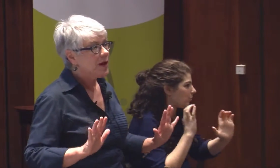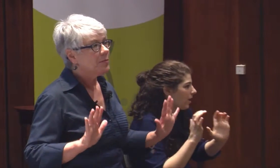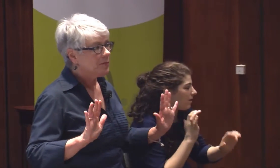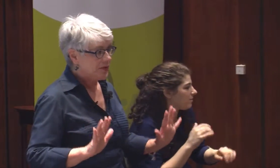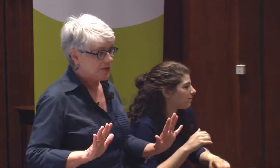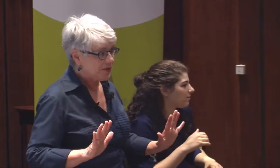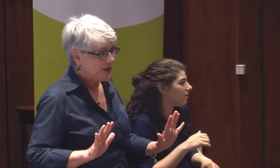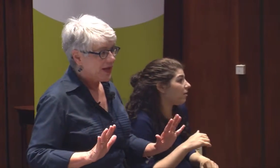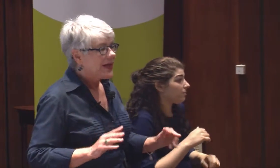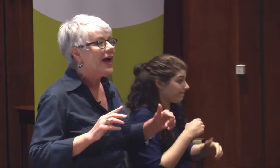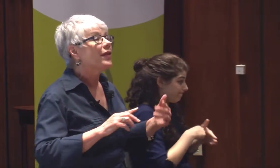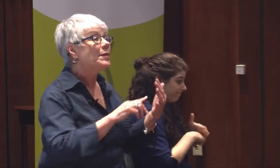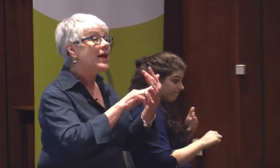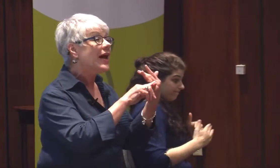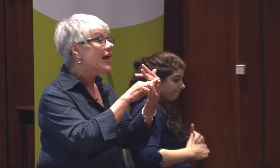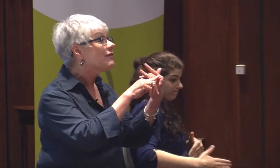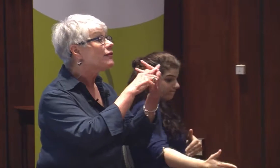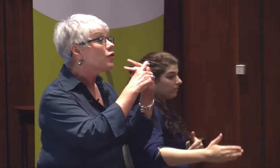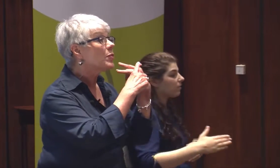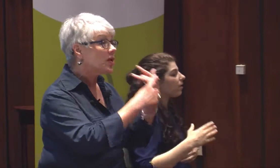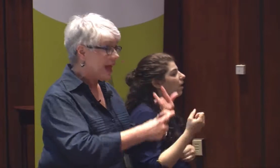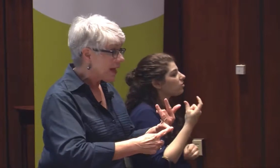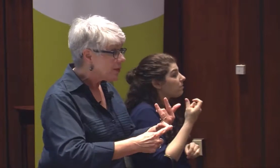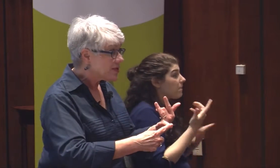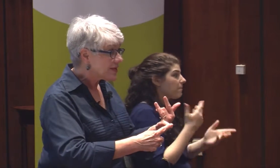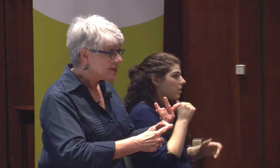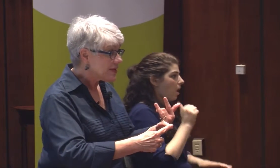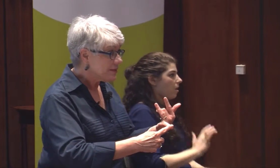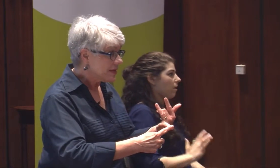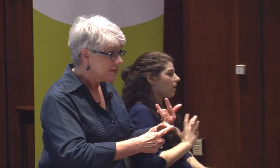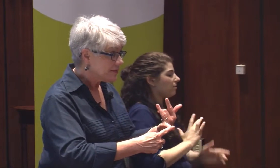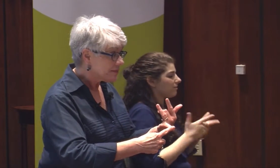birth. Now they may not have a formal language system,